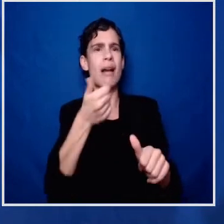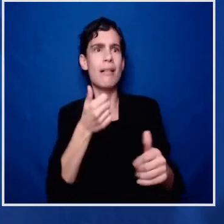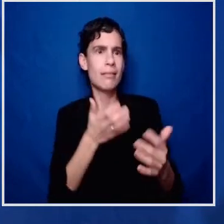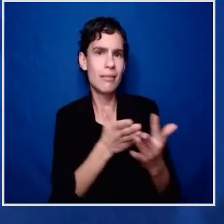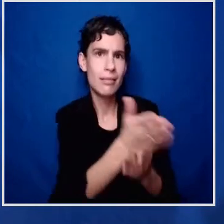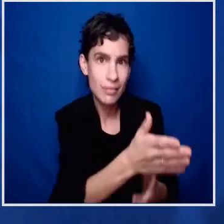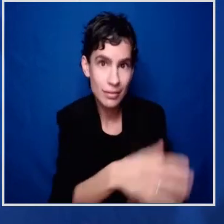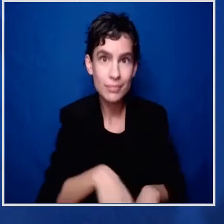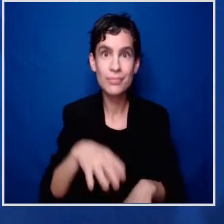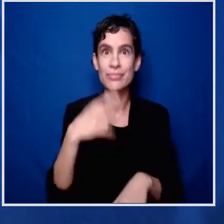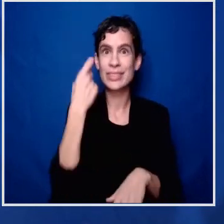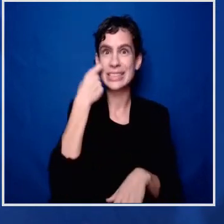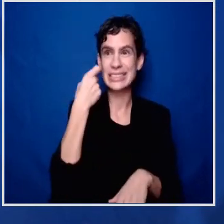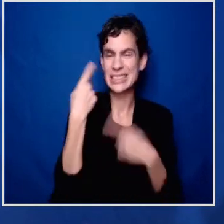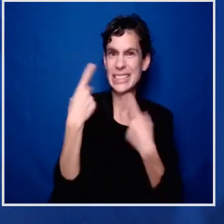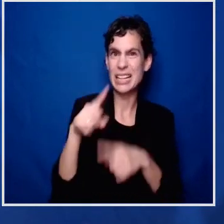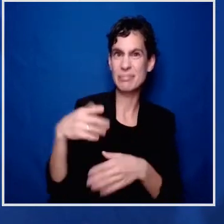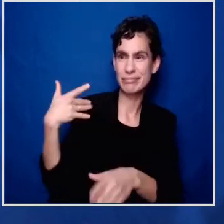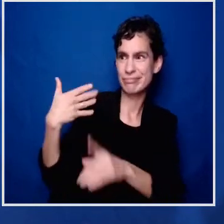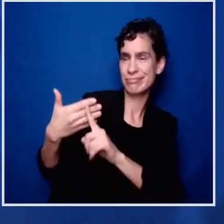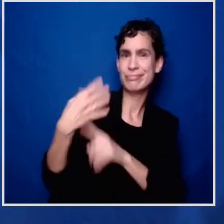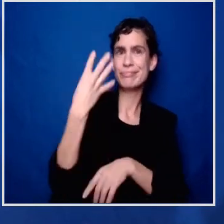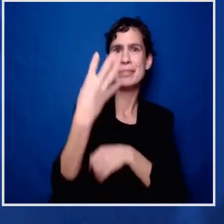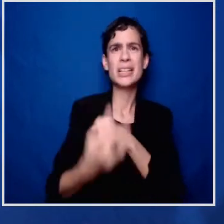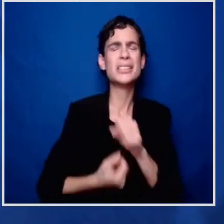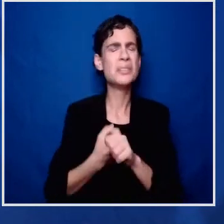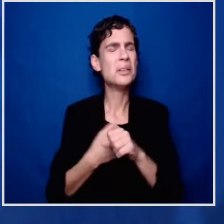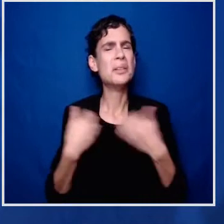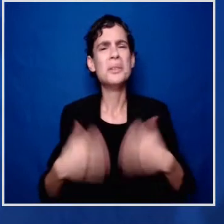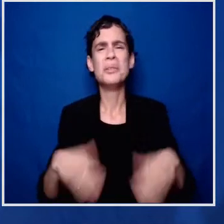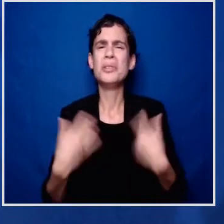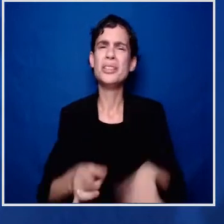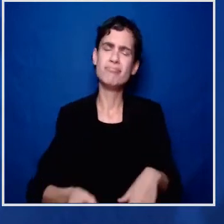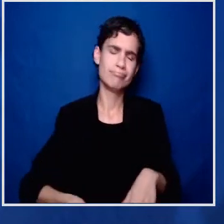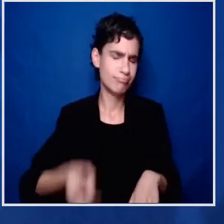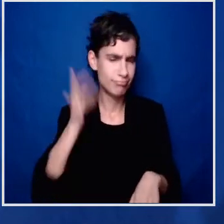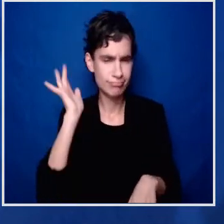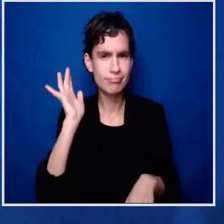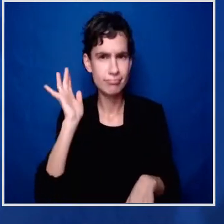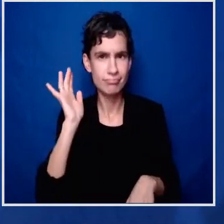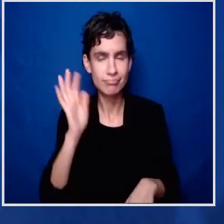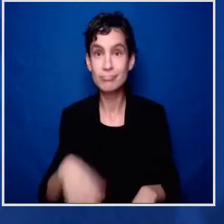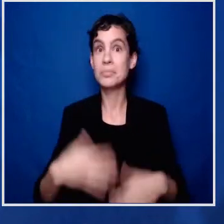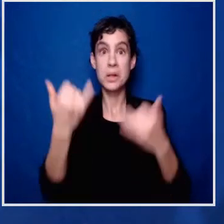WELCOME EVERYONE, TO A SPECIAL MOMENT THAT I HOPE WILL NEVER BE REPEATED IN THE SAME DAY AGAIN. WHAT WILL BE REPEATED HOWEVER, IS THAT EVERY FOUR YEARS WE